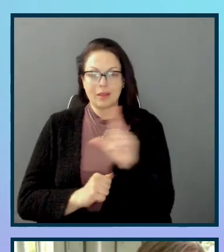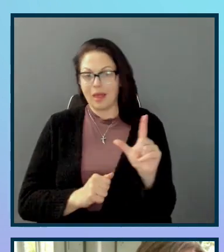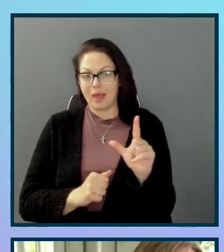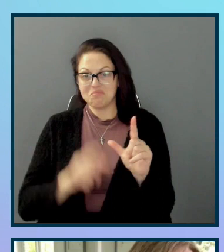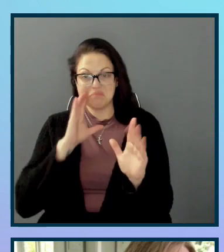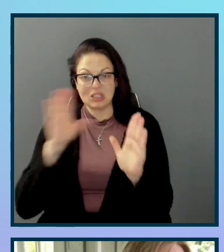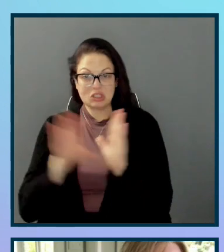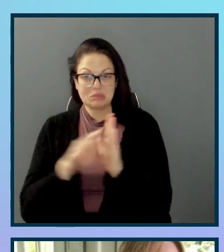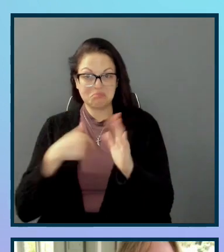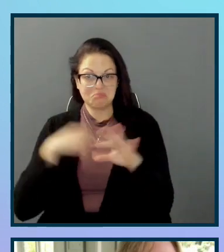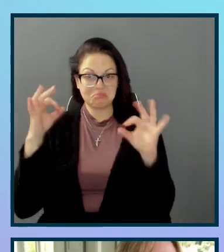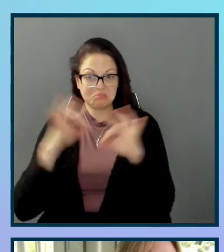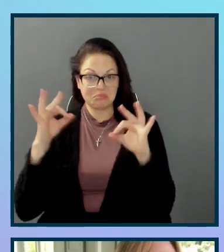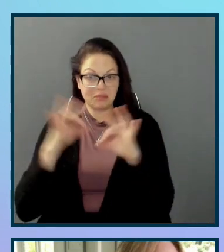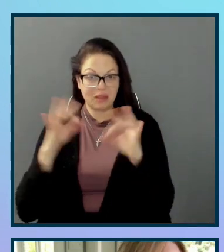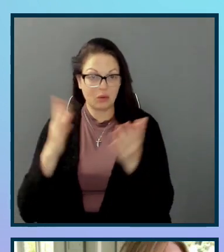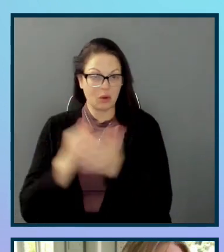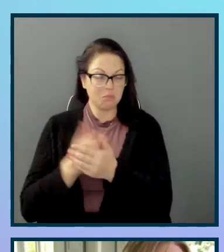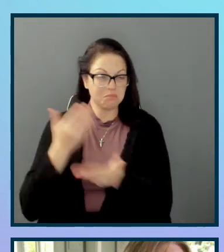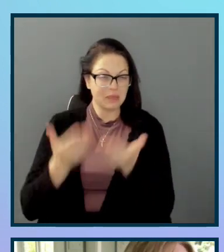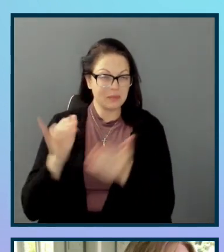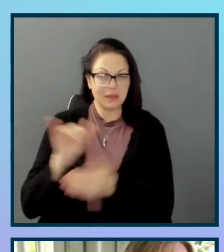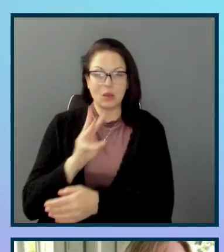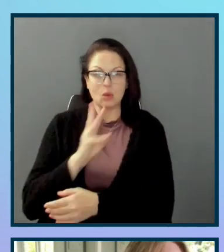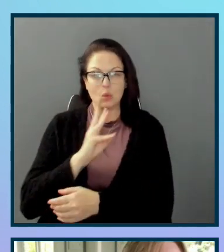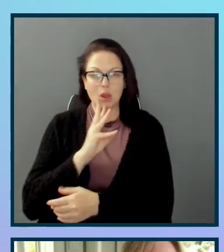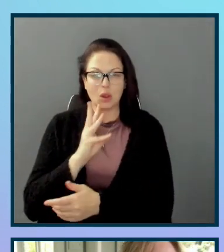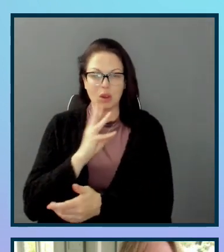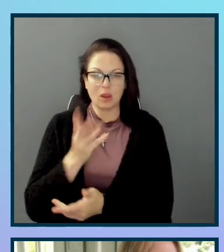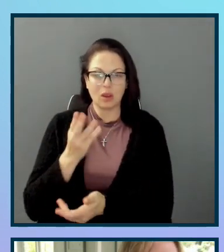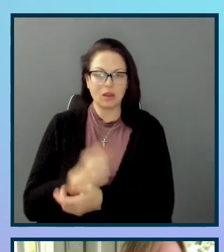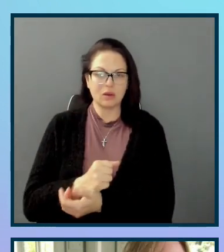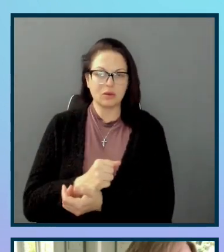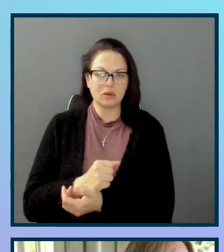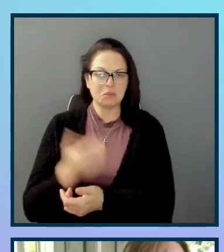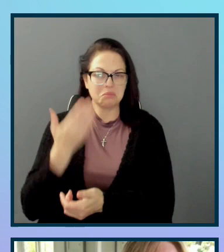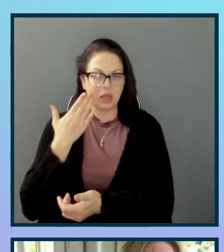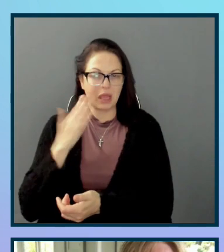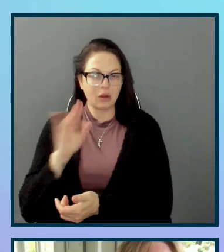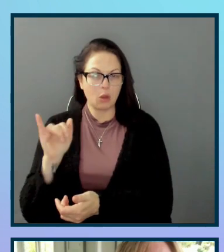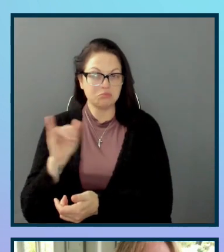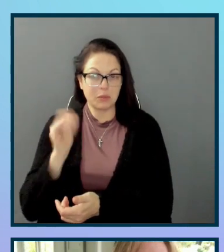Maybe that's a puddle of water in a gutter with some plastic floating, I don't know. It's just trash. I don't really know.